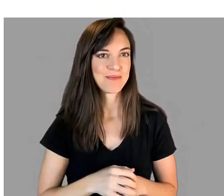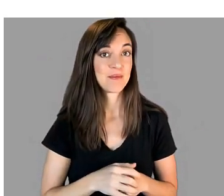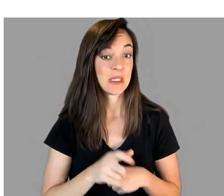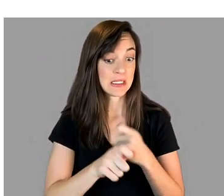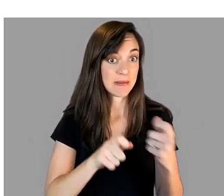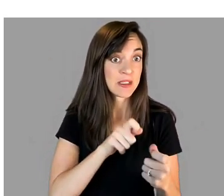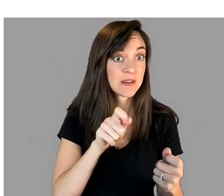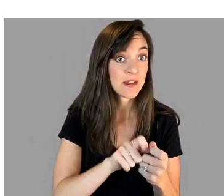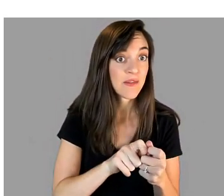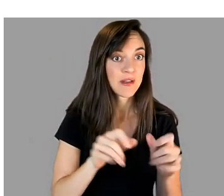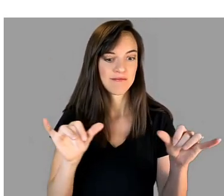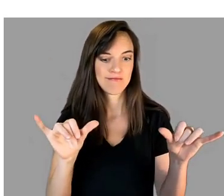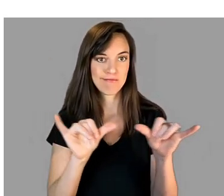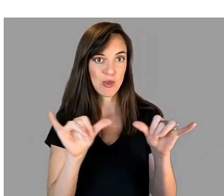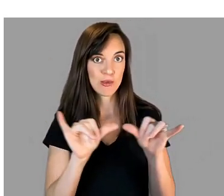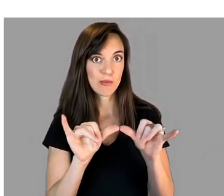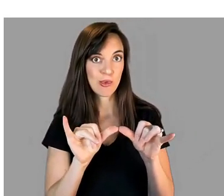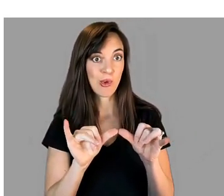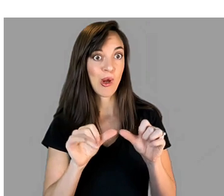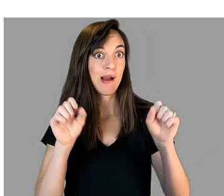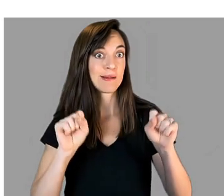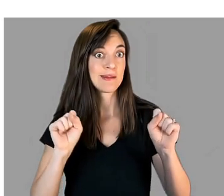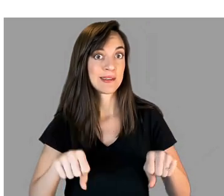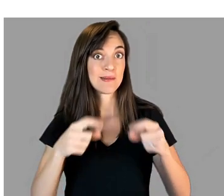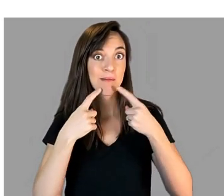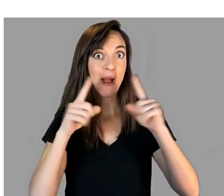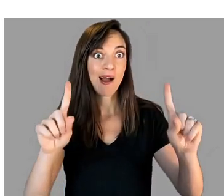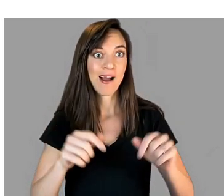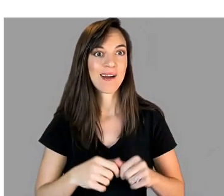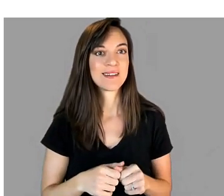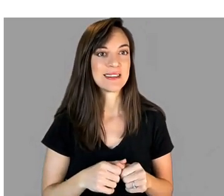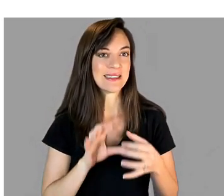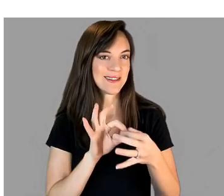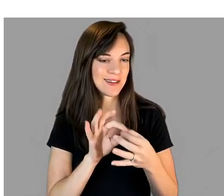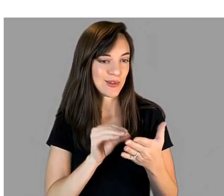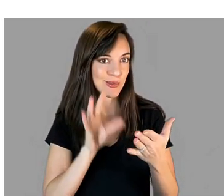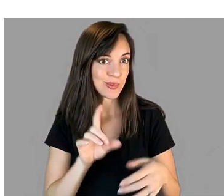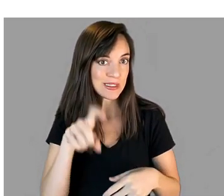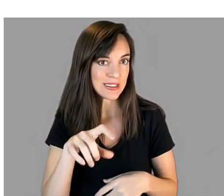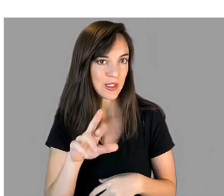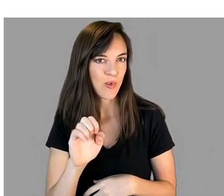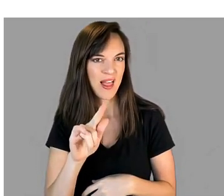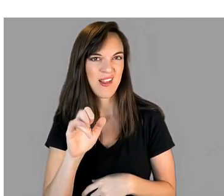Meaning, specific, measurable, achievable, relevant, and time-bound.